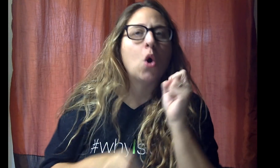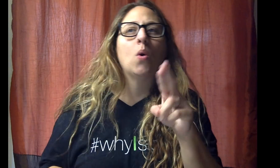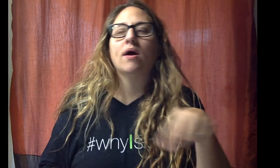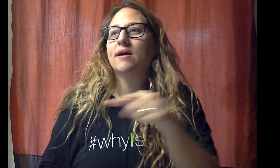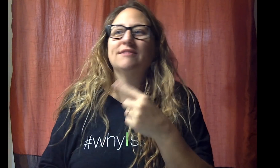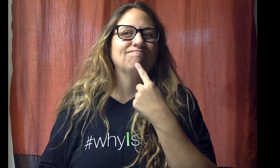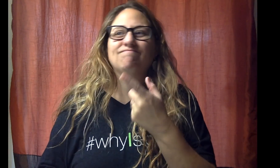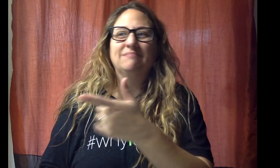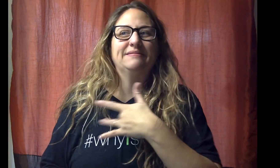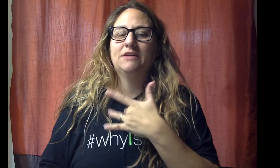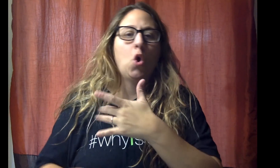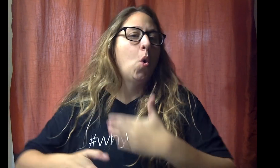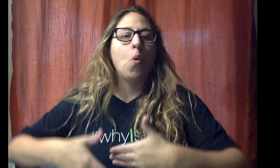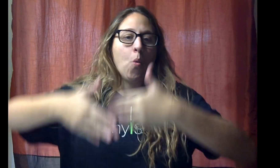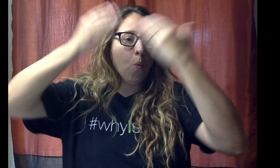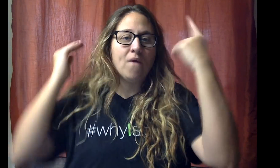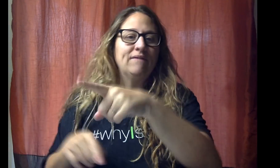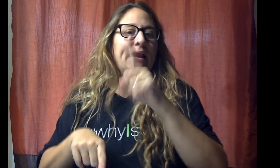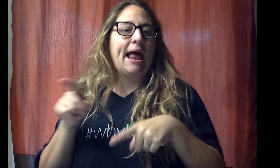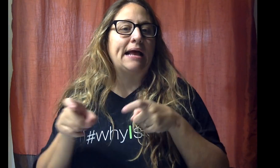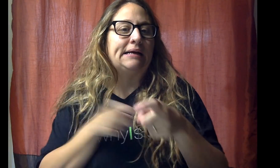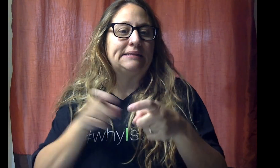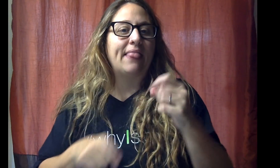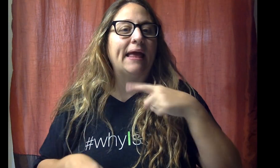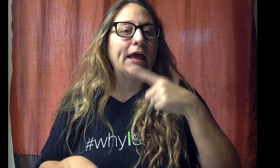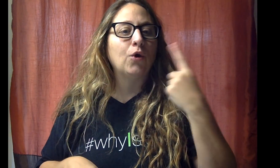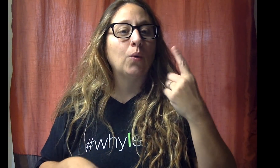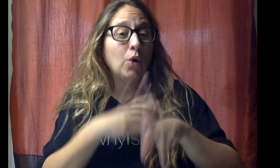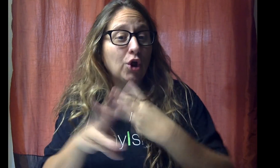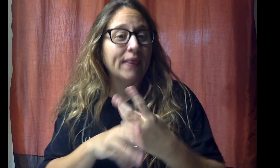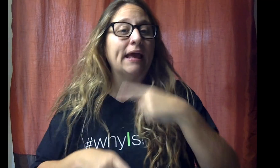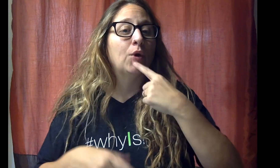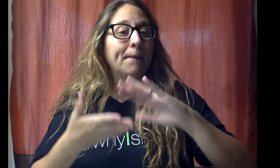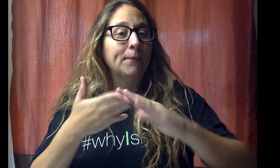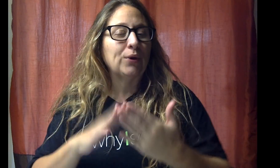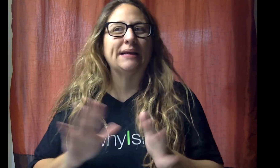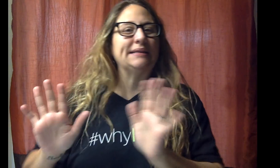or “too overwhelming” that the deaf people cannot deal with the hearing world & the hearing community.